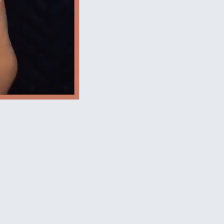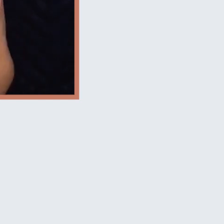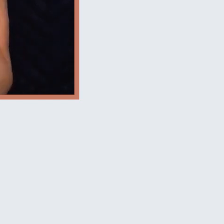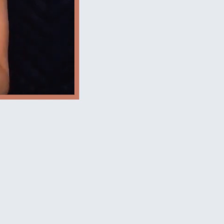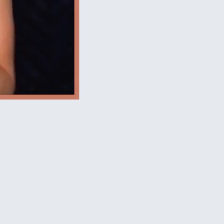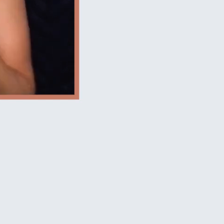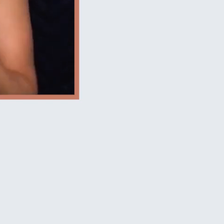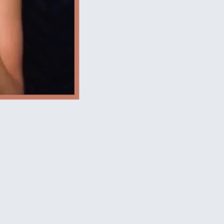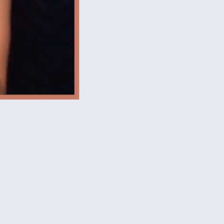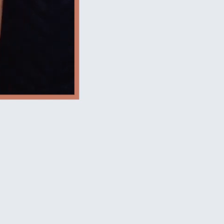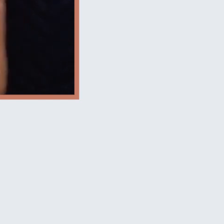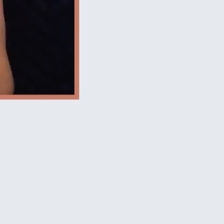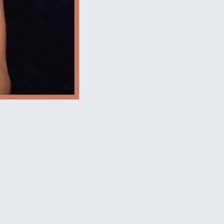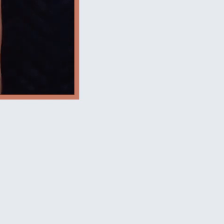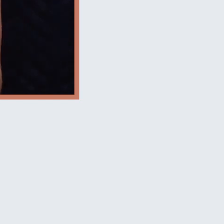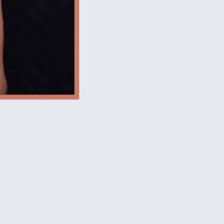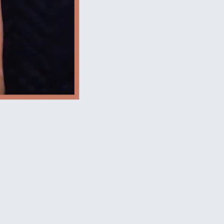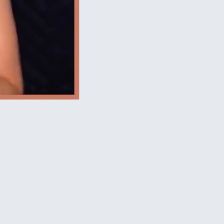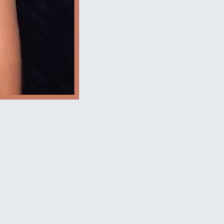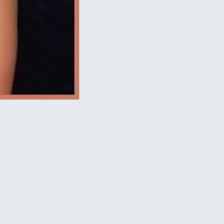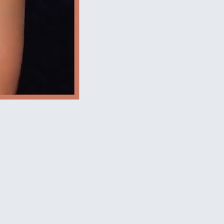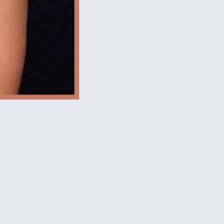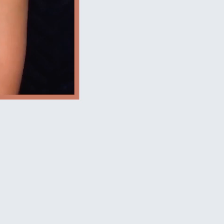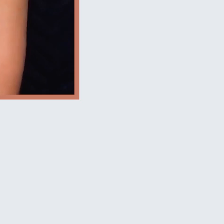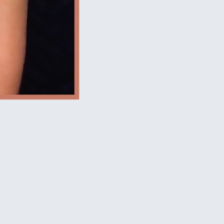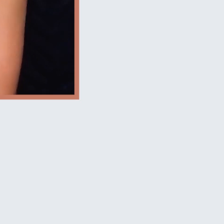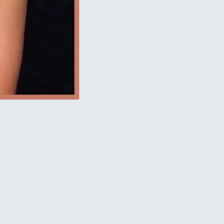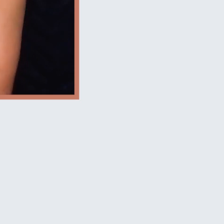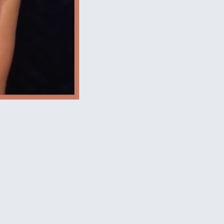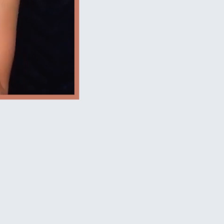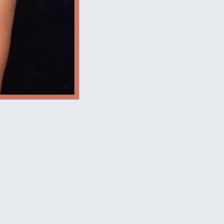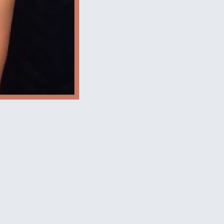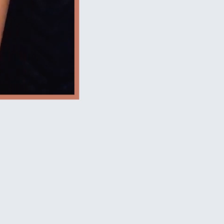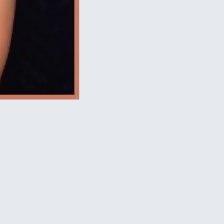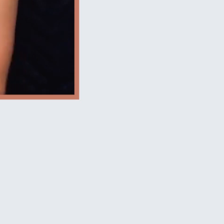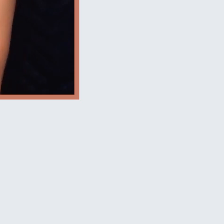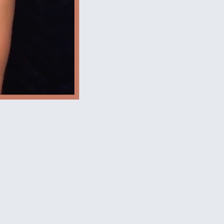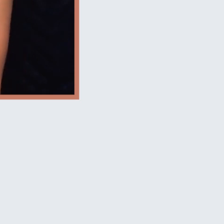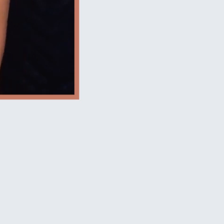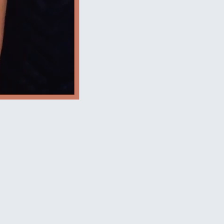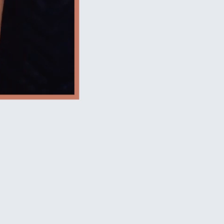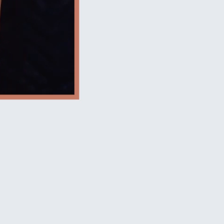there's been a term that's been newly released in the industry, with SAG who just had a panel spoken about it.